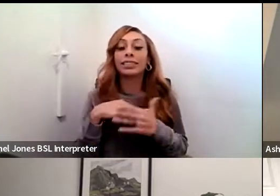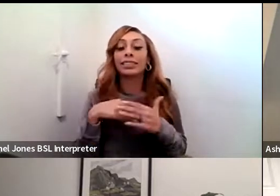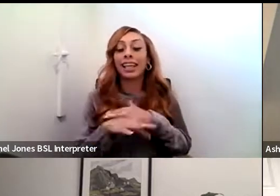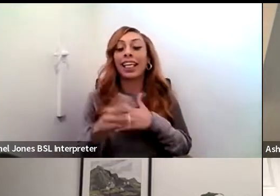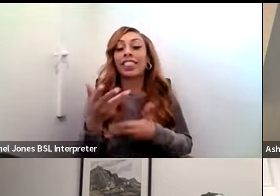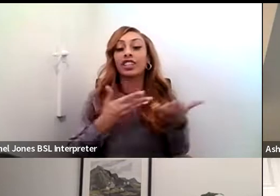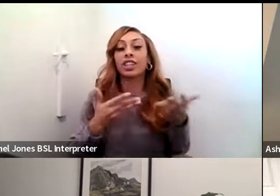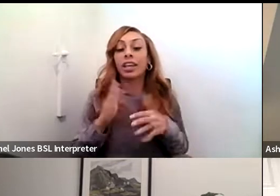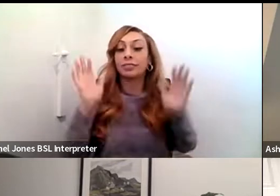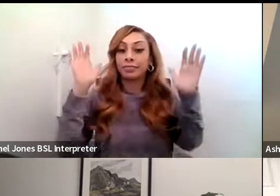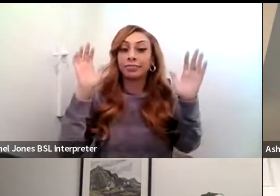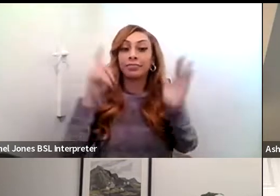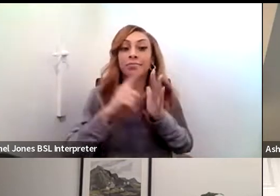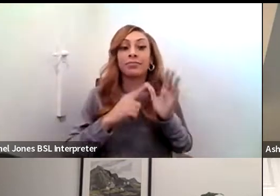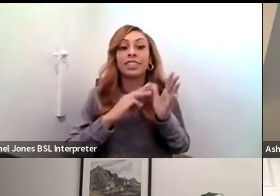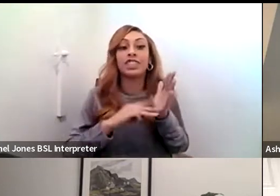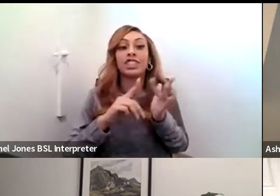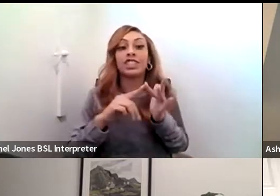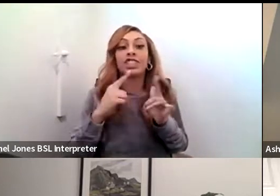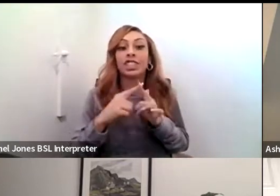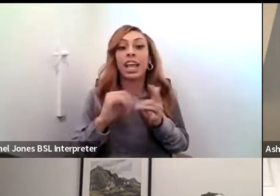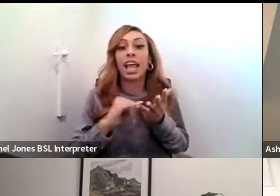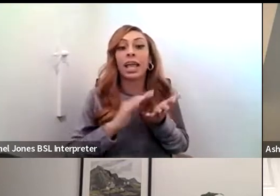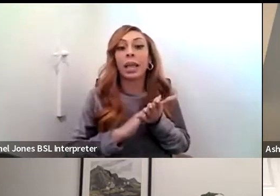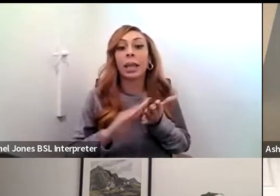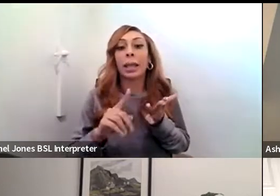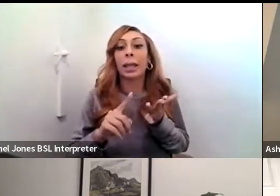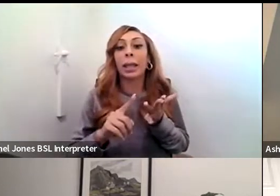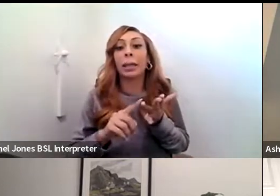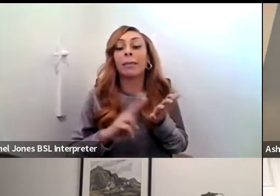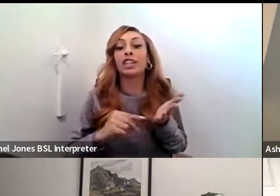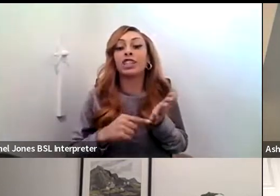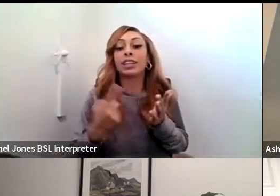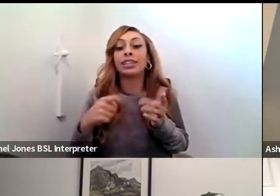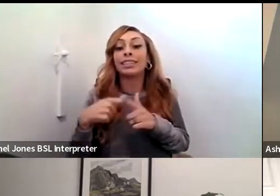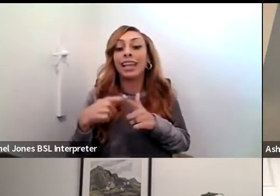big shoutout to Jamie, Shunt and Kerry. As a carer and a person with a recurring health condition,